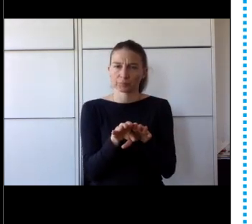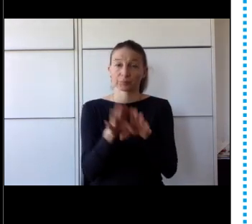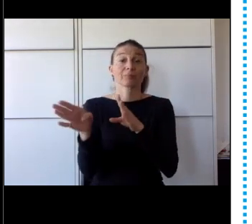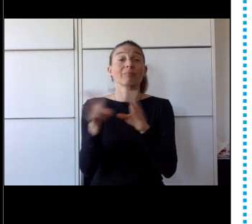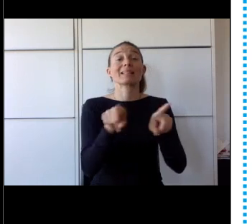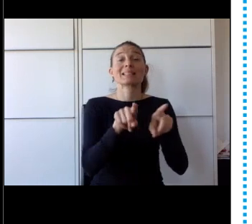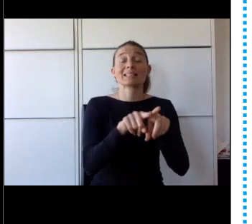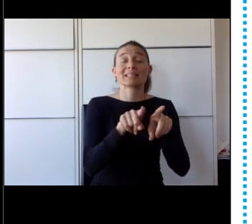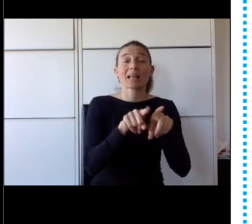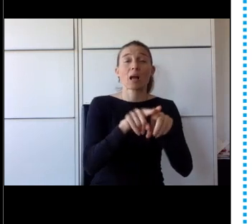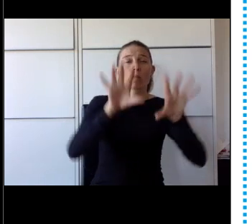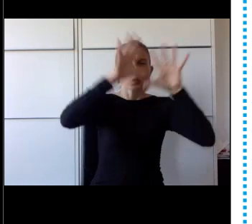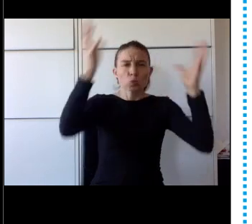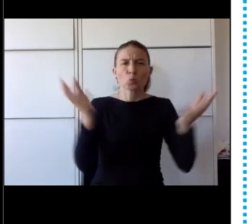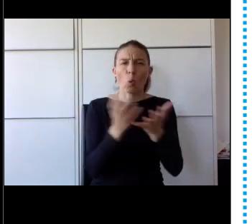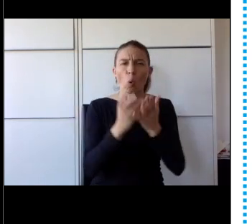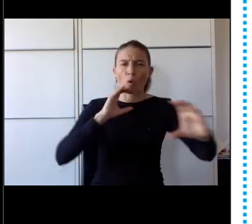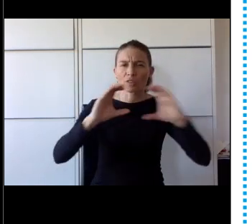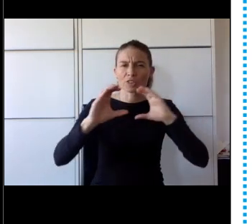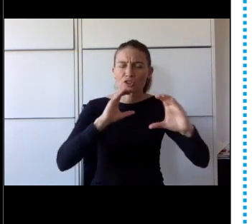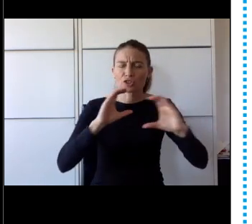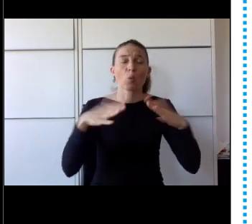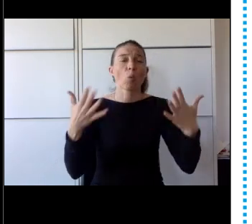or relay services are deployed in the EU.